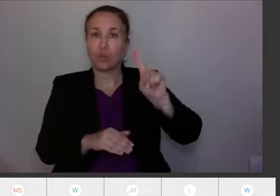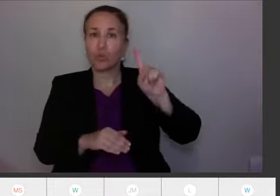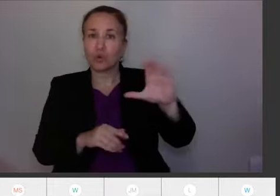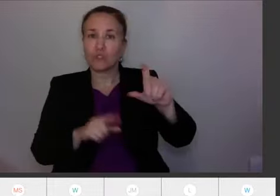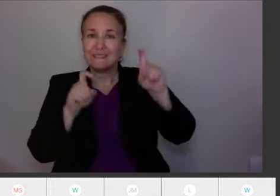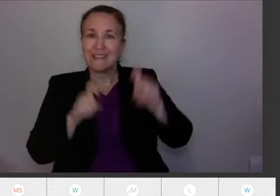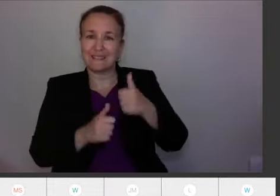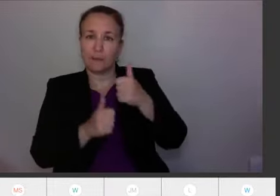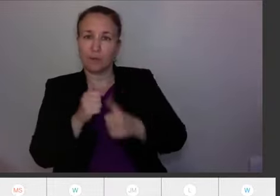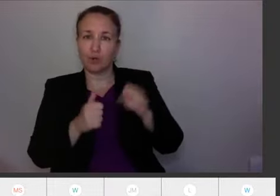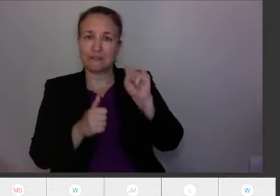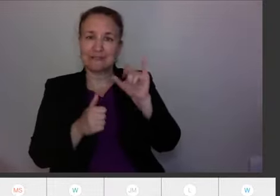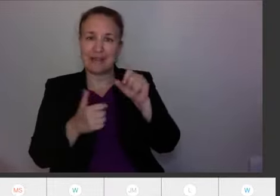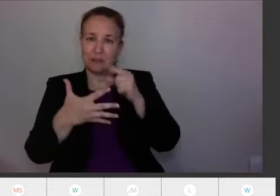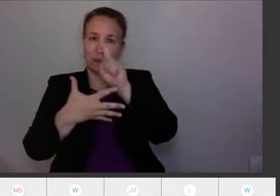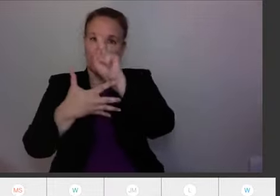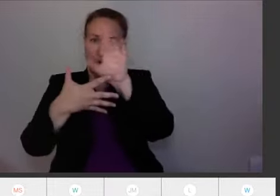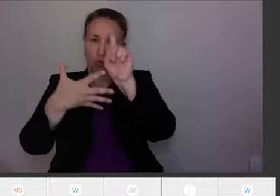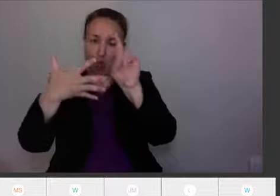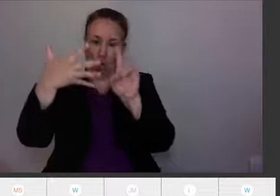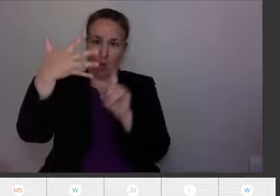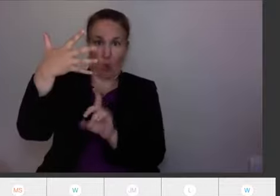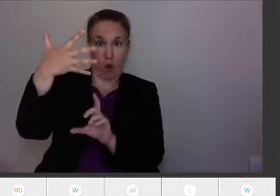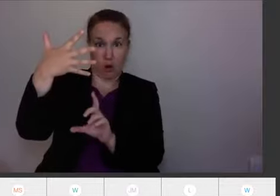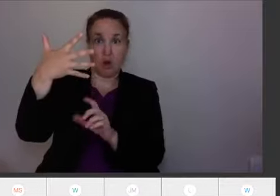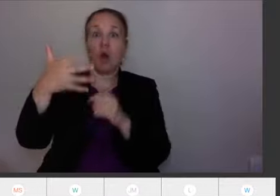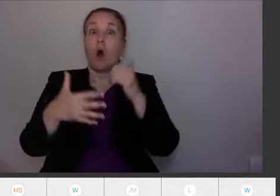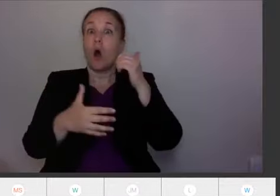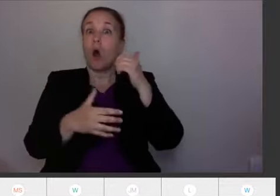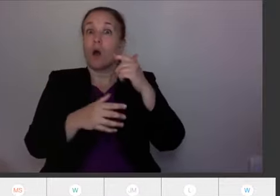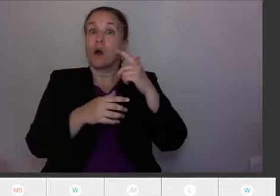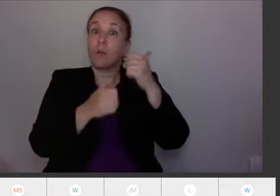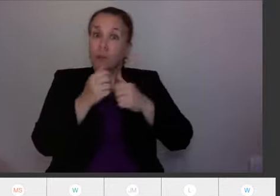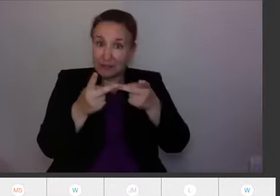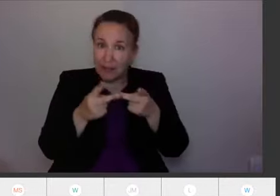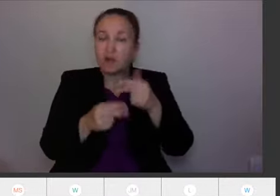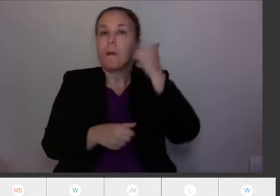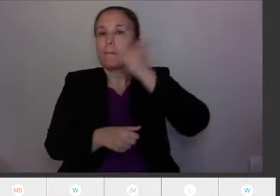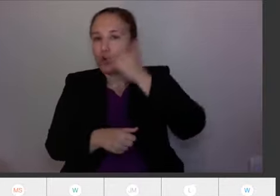per day monday through friday at our county testing sites